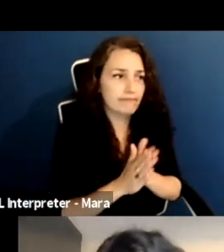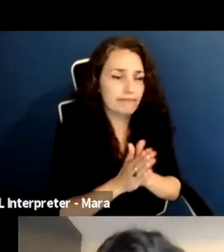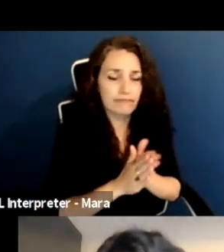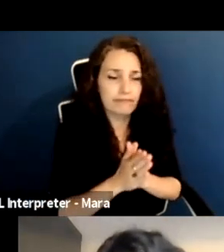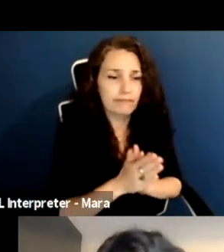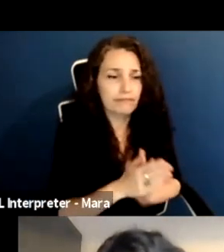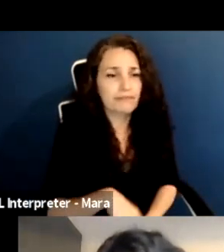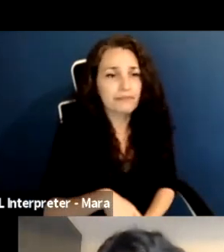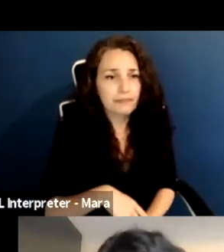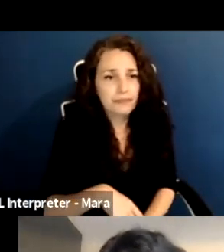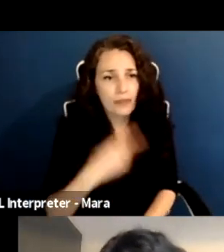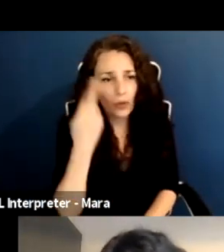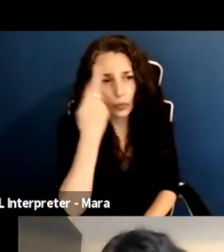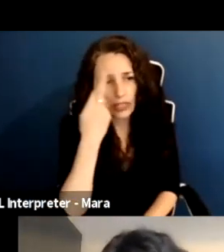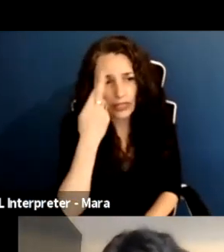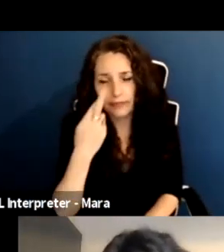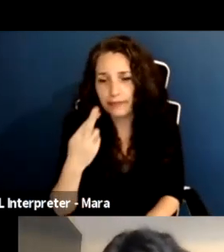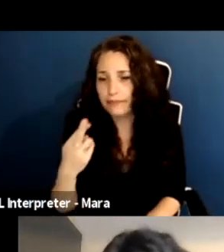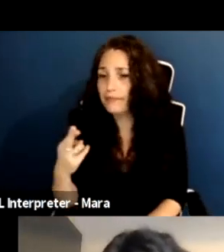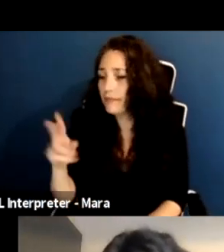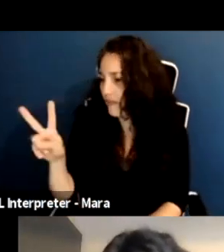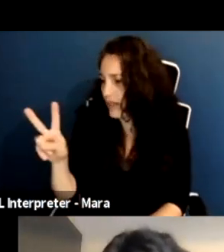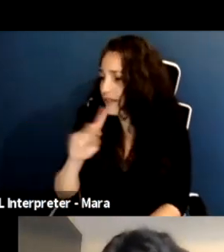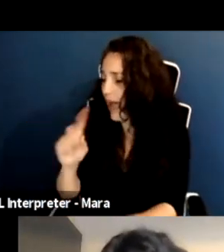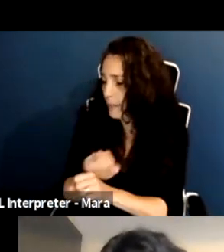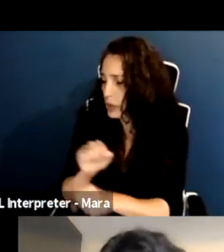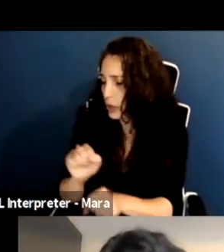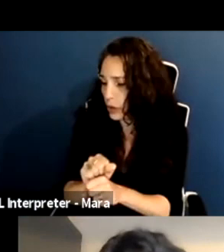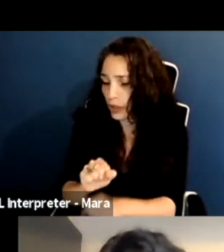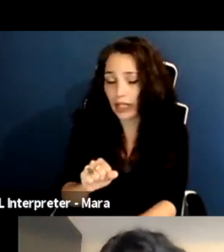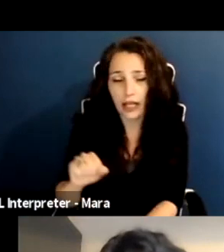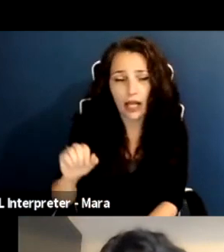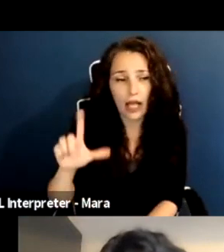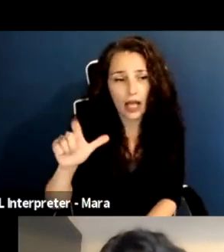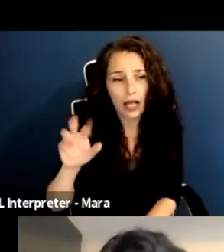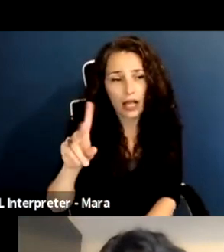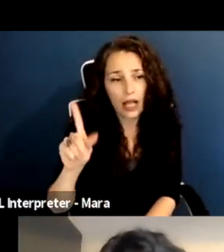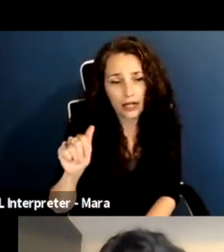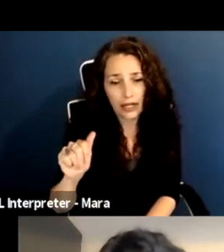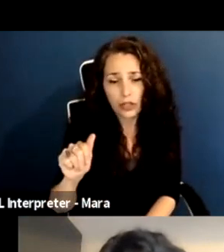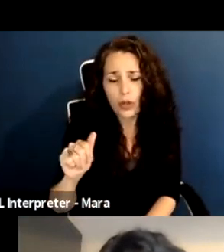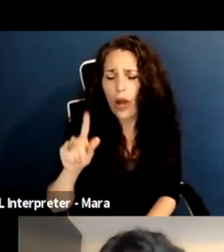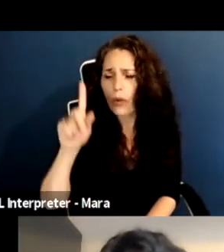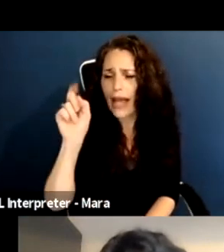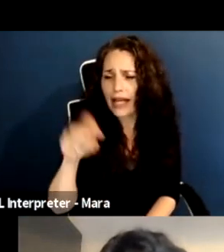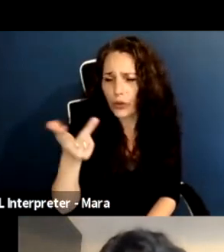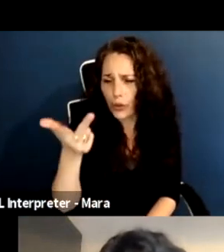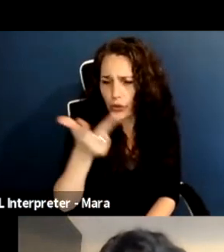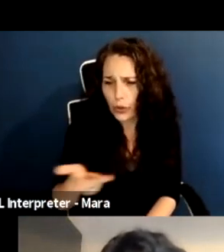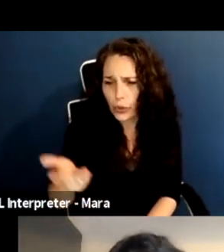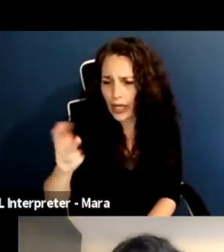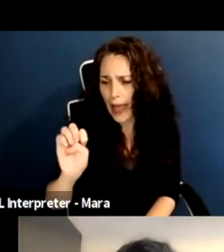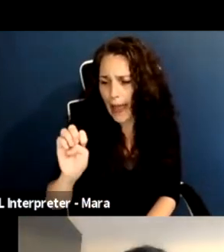I want to ask everyone here. So all of your episodes, these three episodes have aired already, in May, this past month.